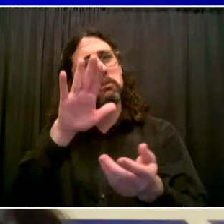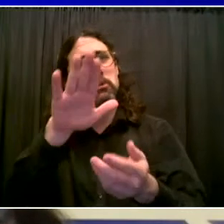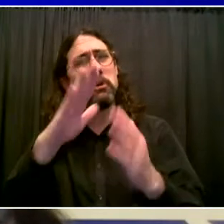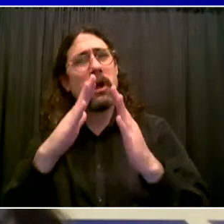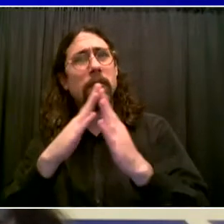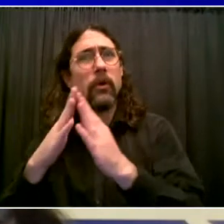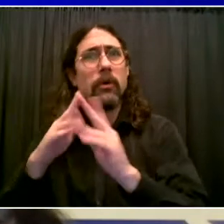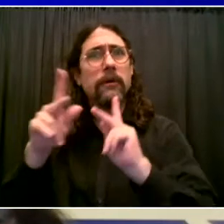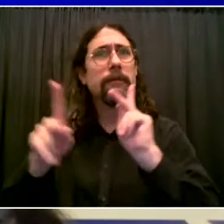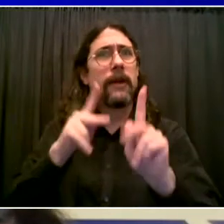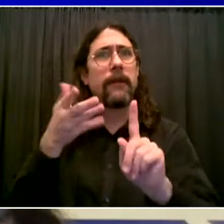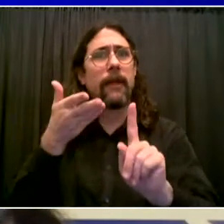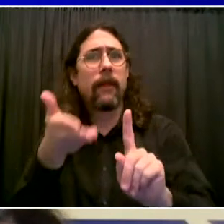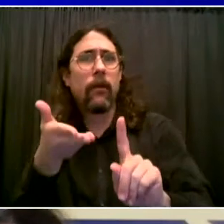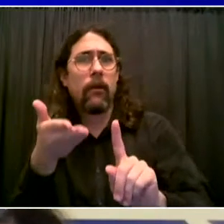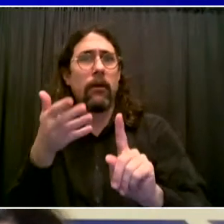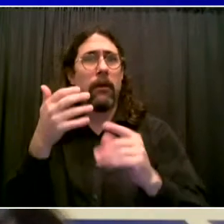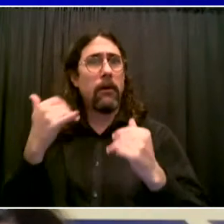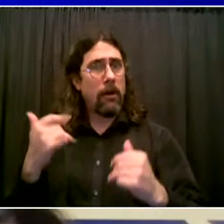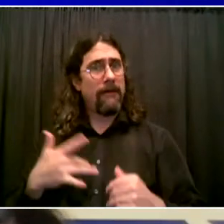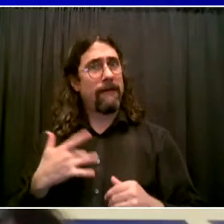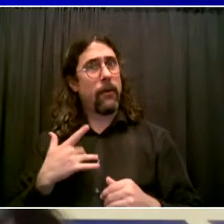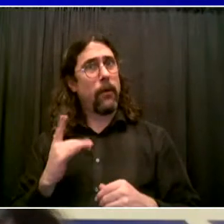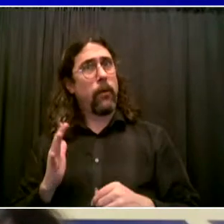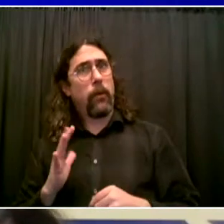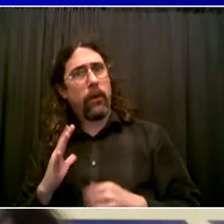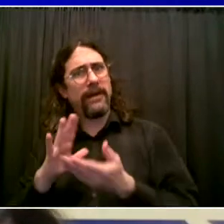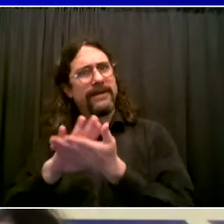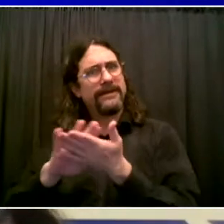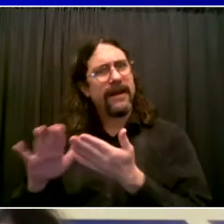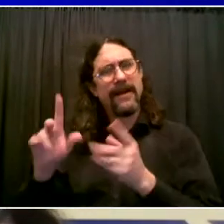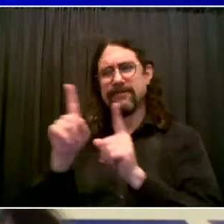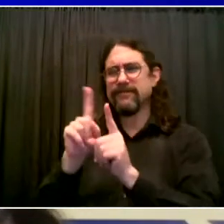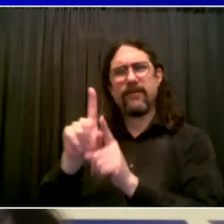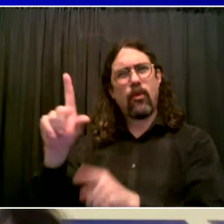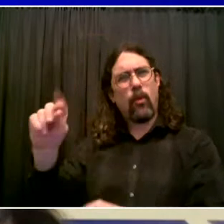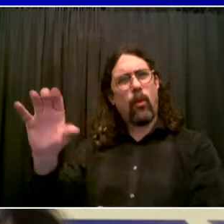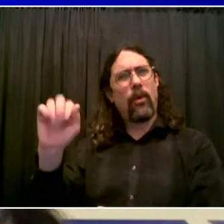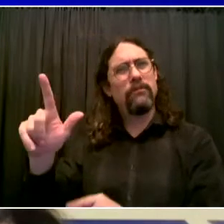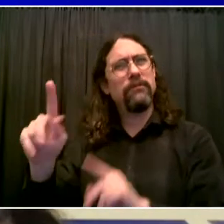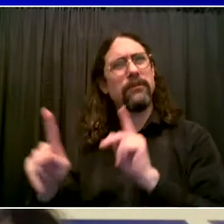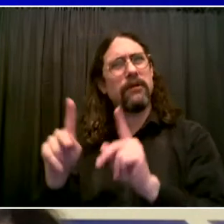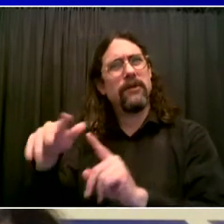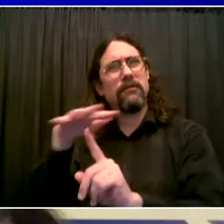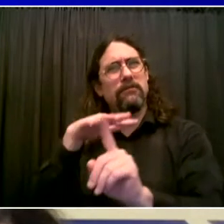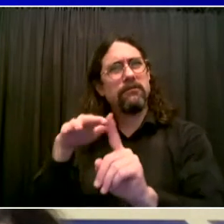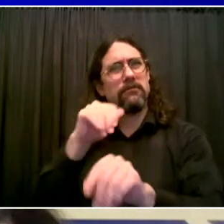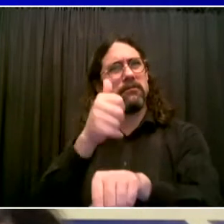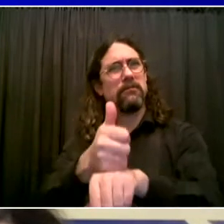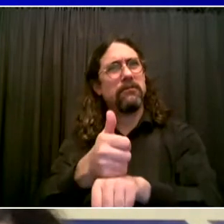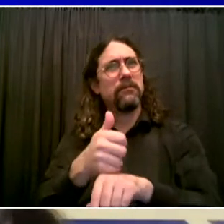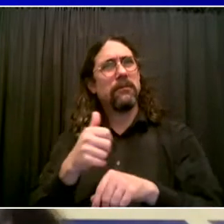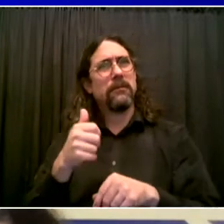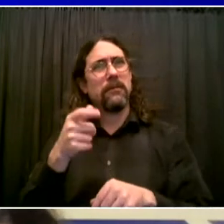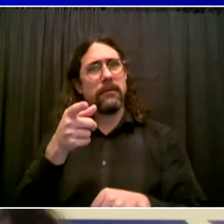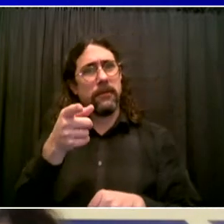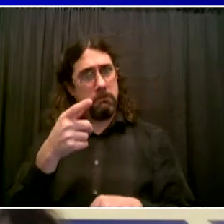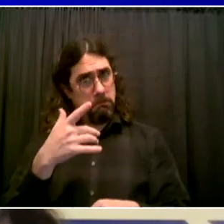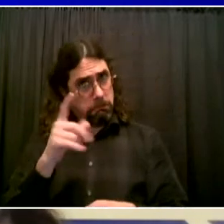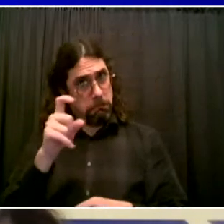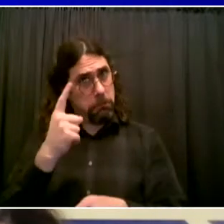THERE IN THE